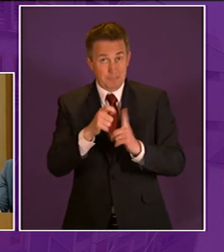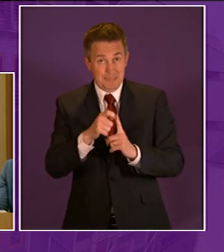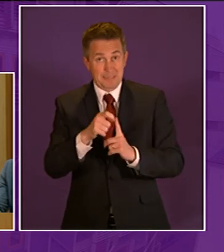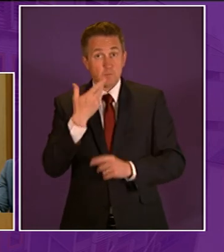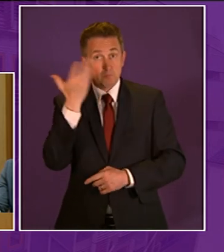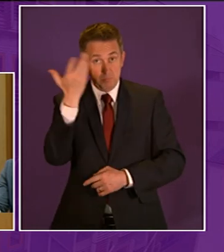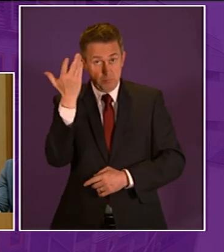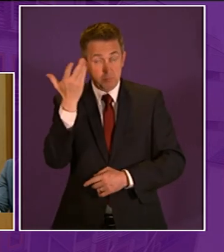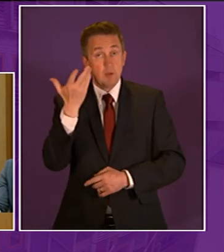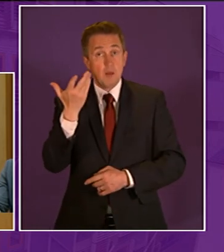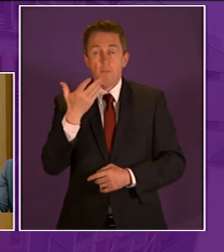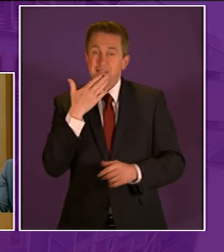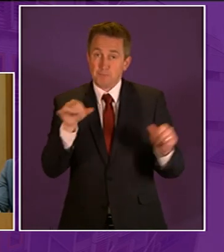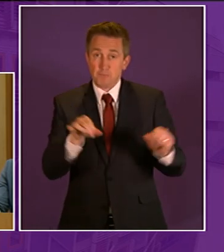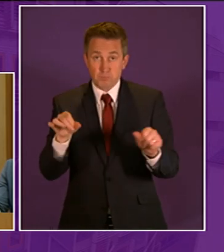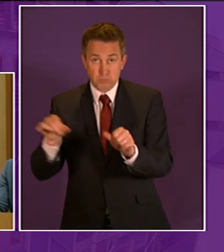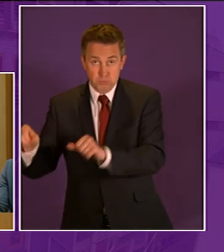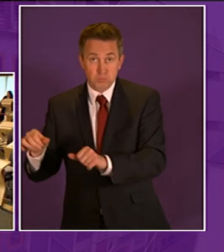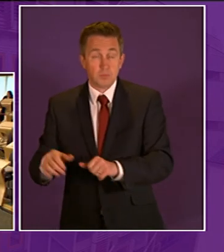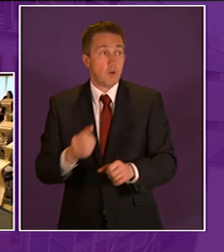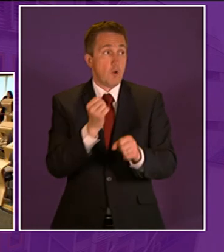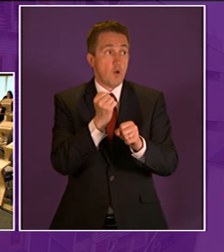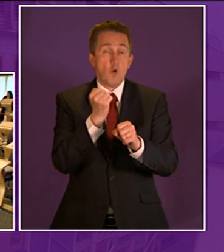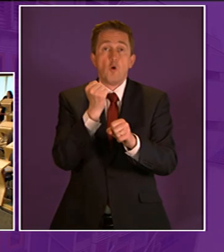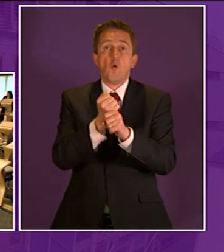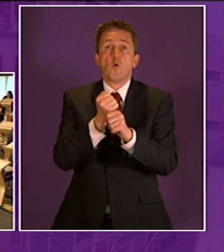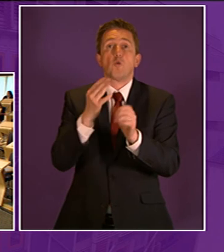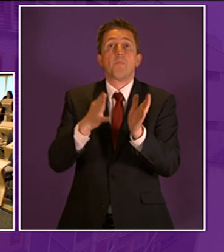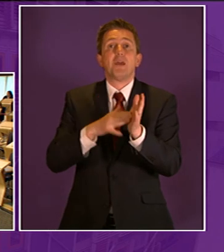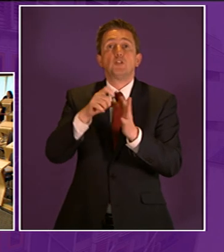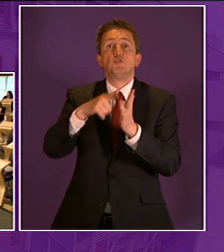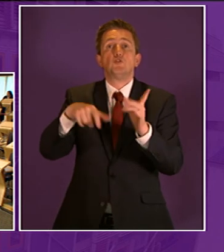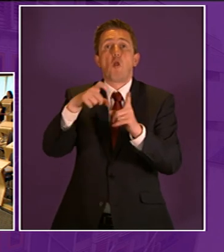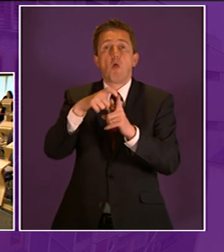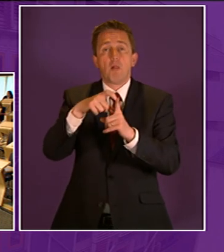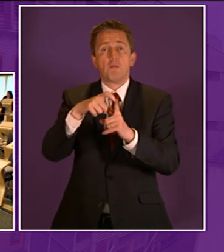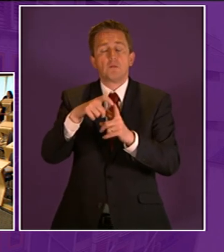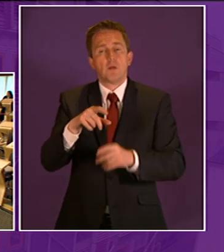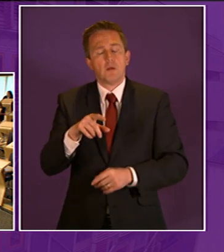Gordon MacDonald (Edinburgh Pentlands) (SNP): It is my understanding that a harmonisation